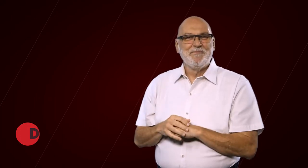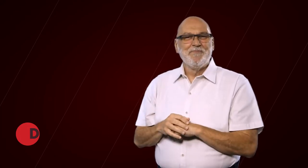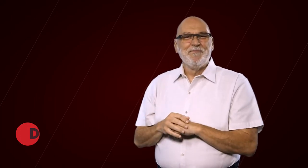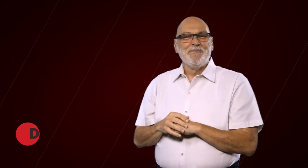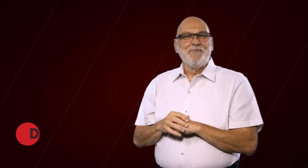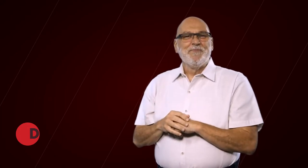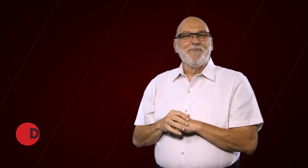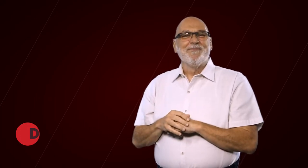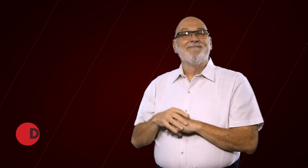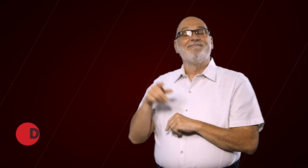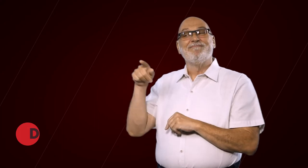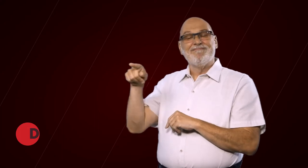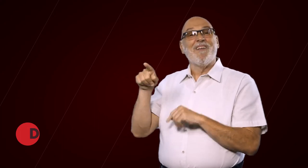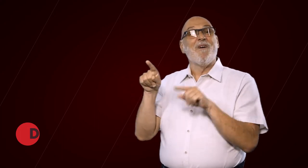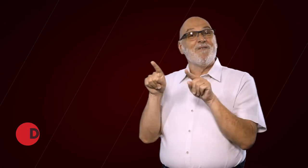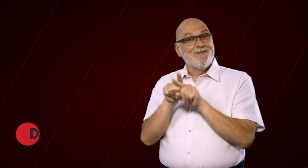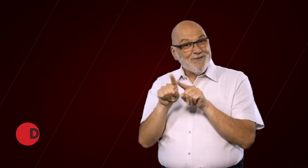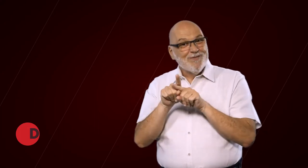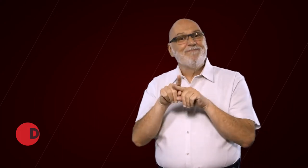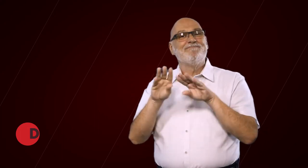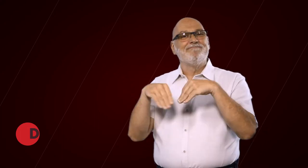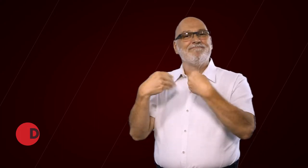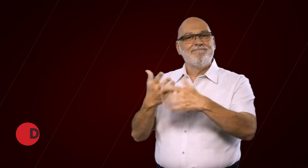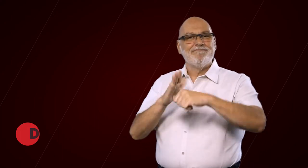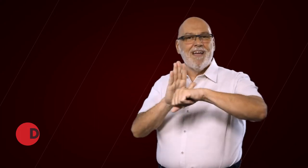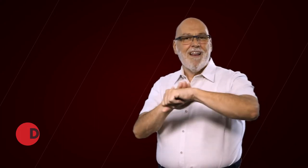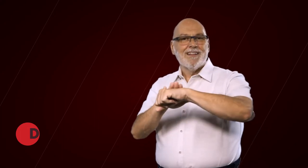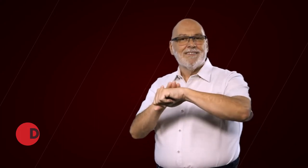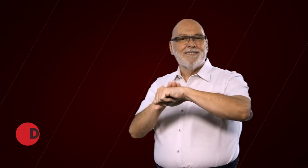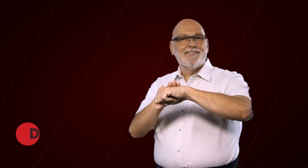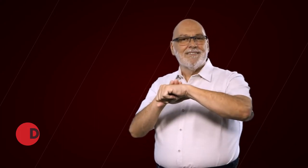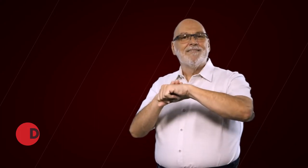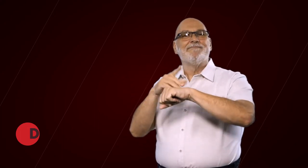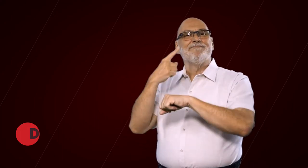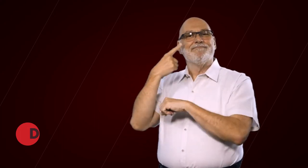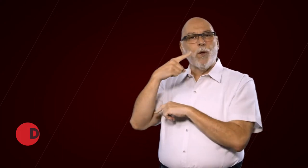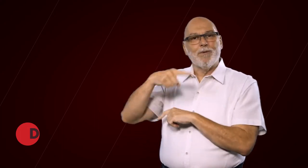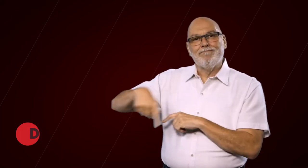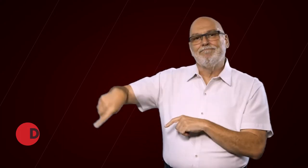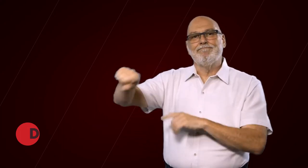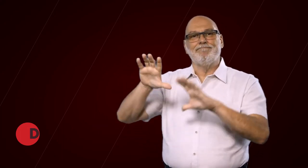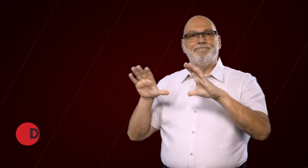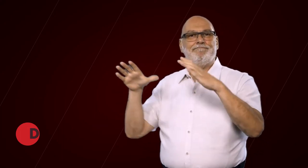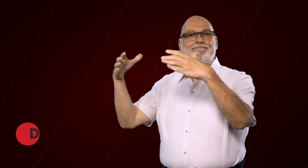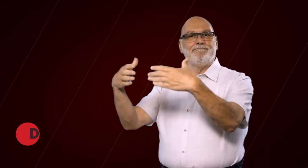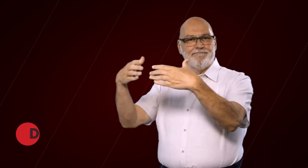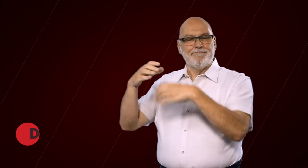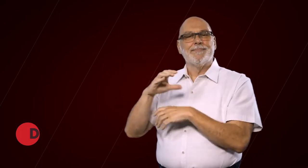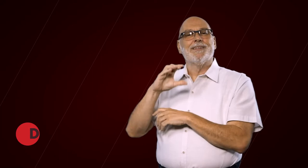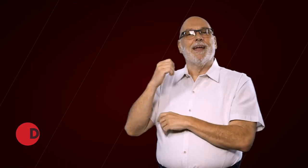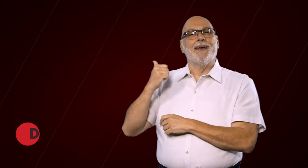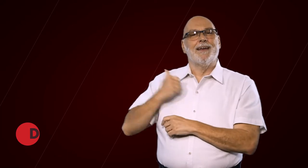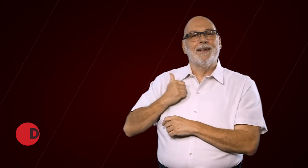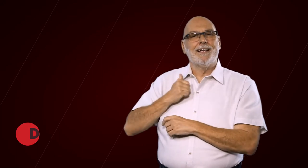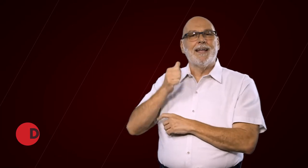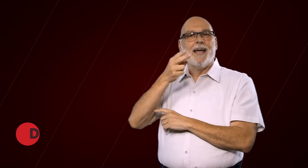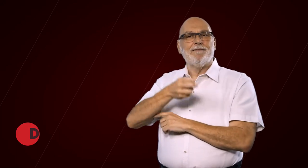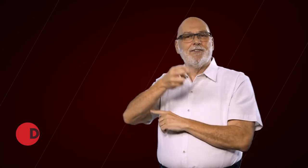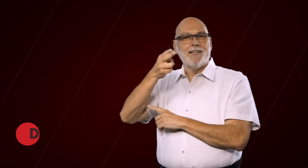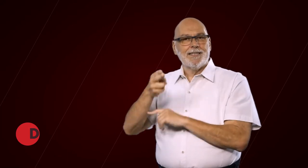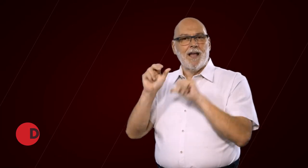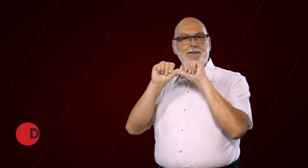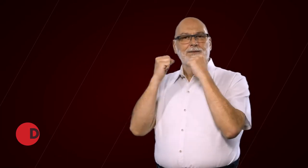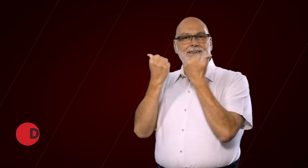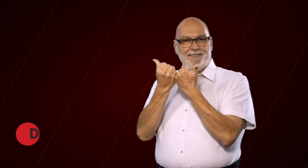He was also a consultant to Canadian Hard of Hearing Association